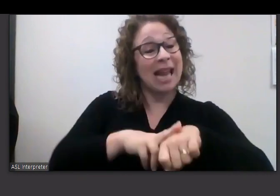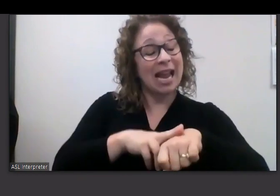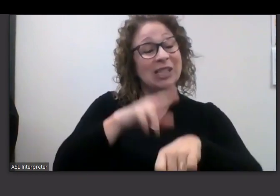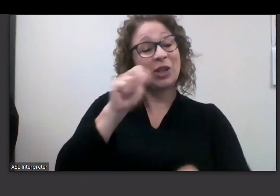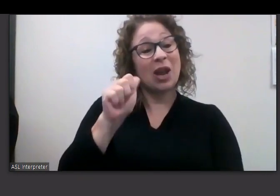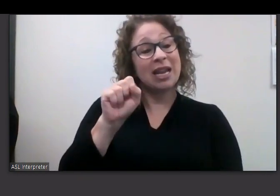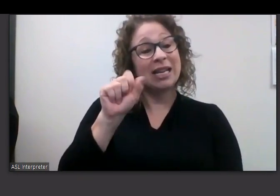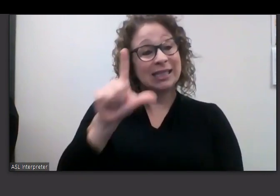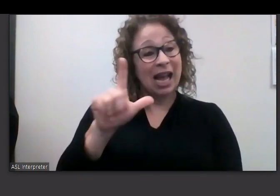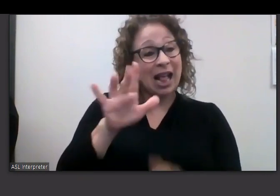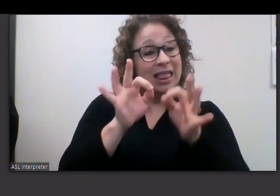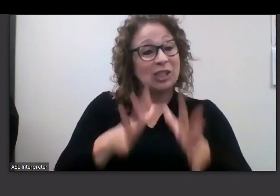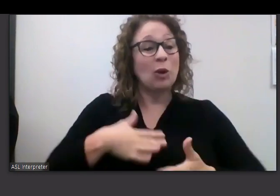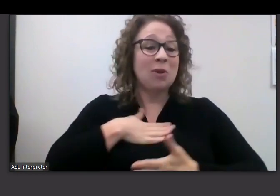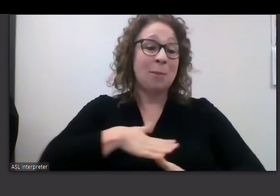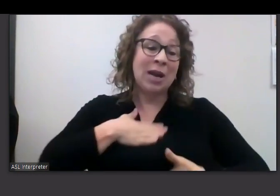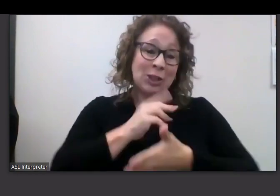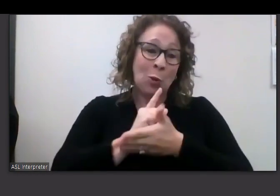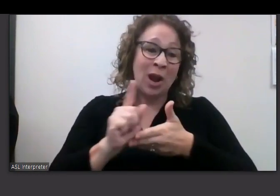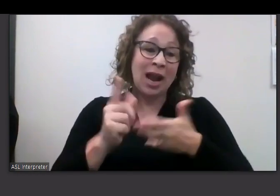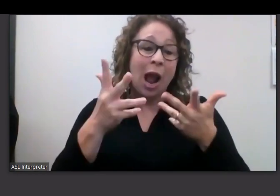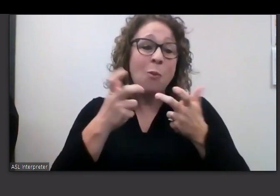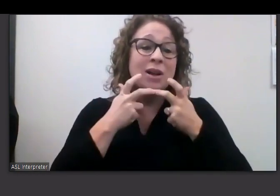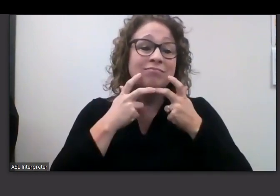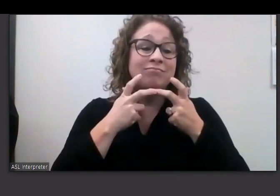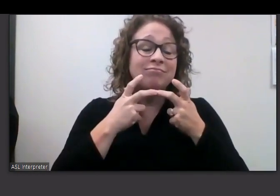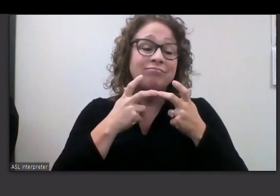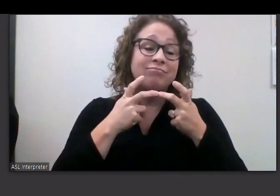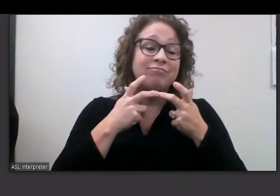so I wanted to give a shout out and a thanks